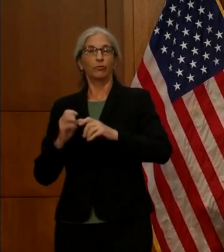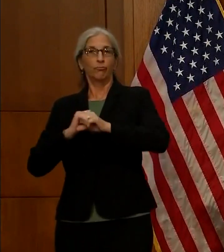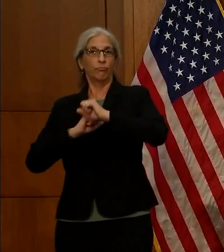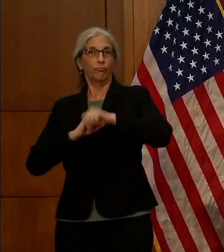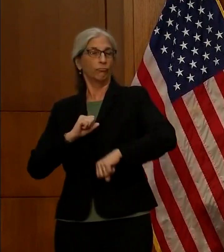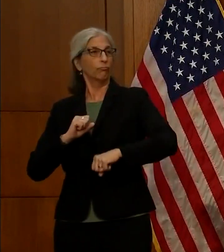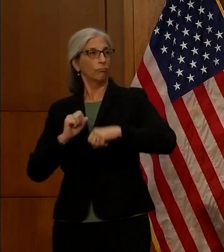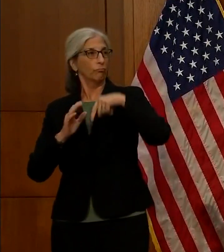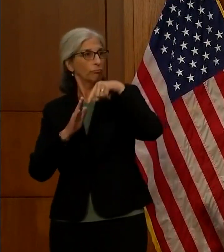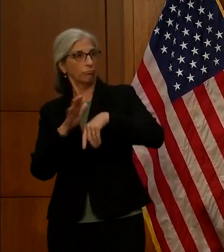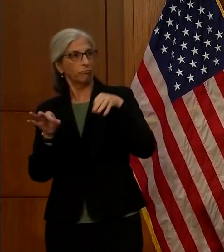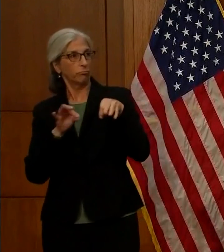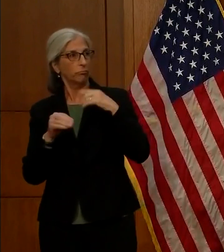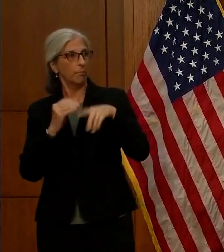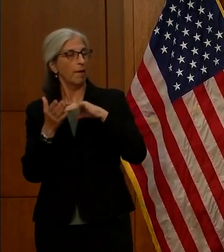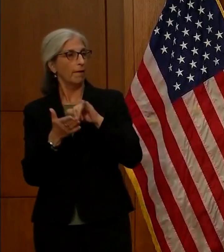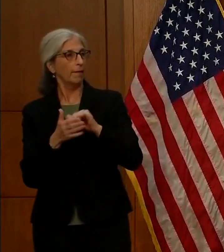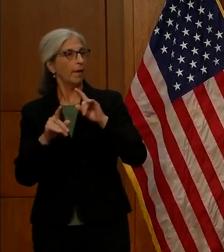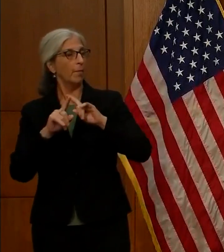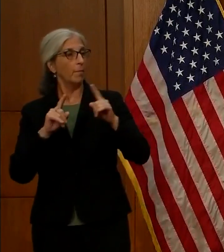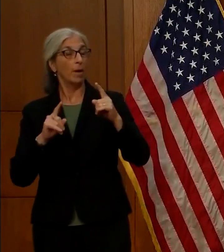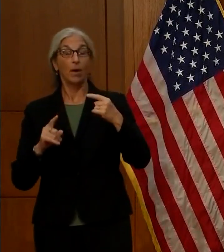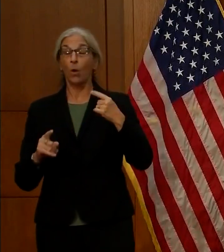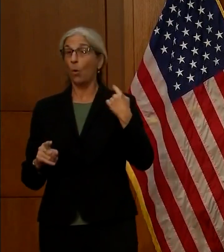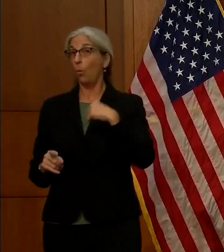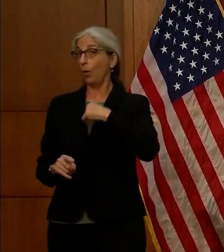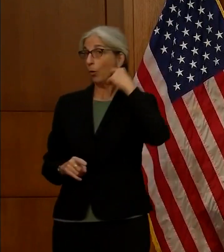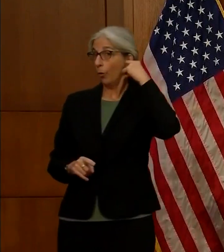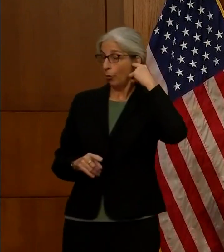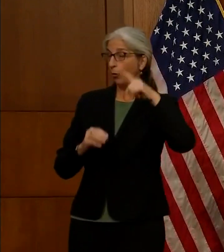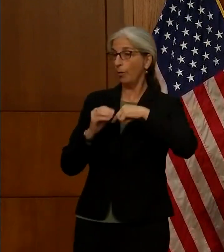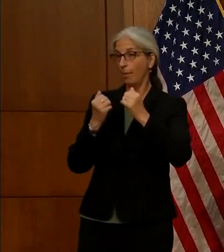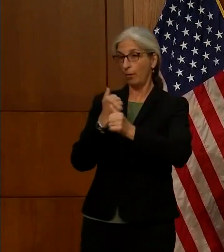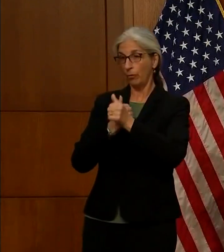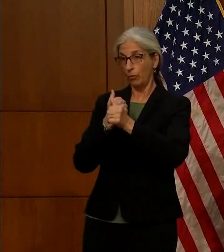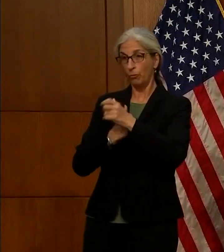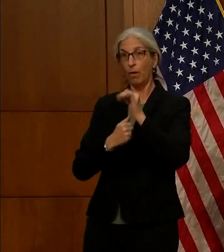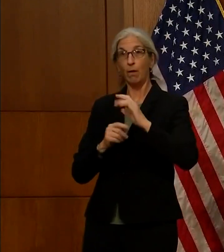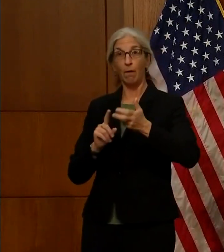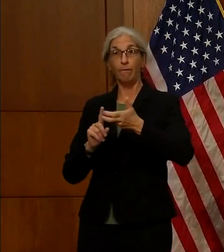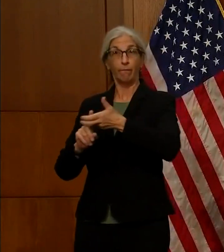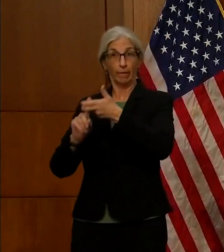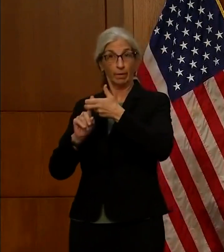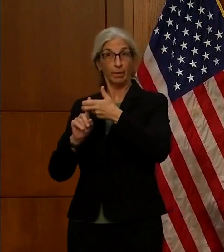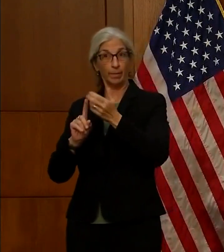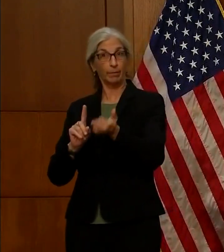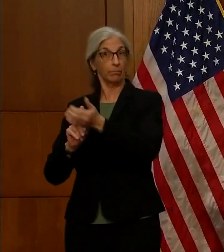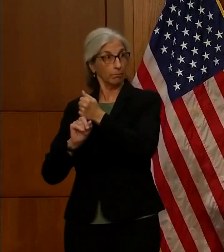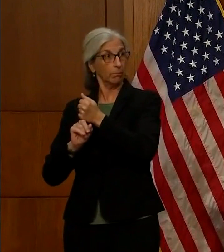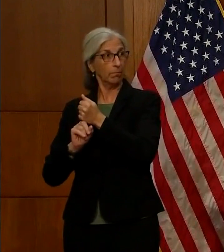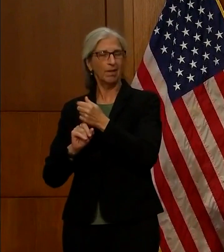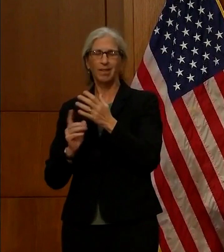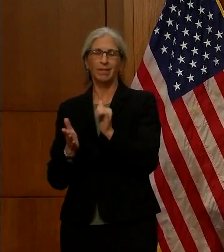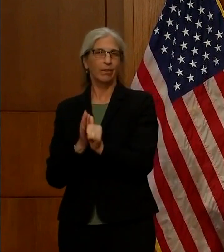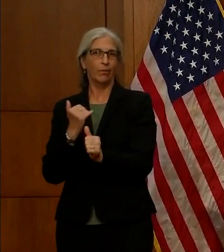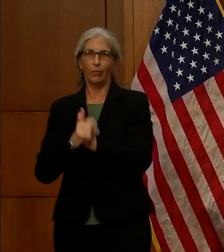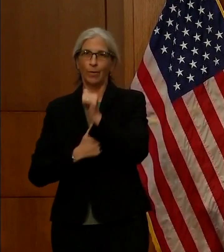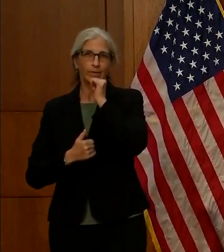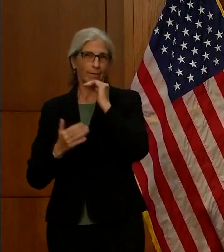SURE THAT YOU'RE SAFE. WITH THAT ONE IN ANY DETAIL MAIL WHAT I SAID EARLIER- WE WERE